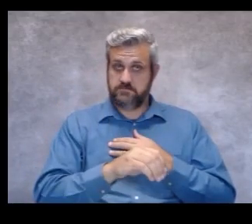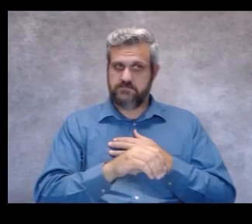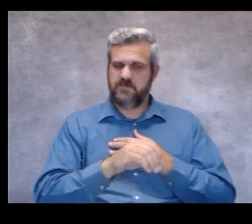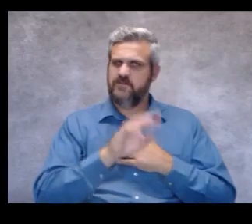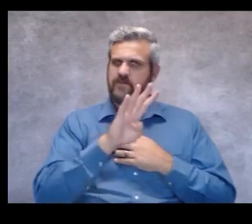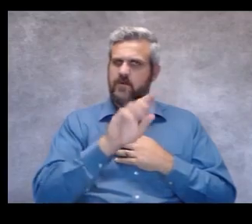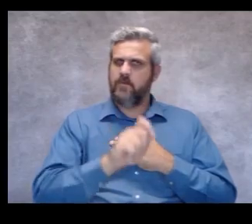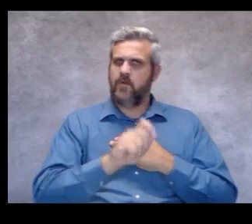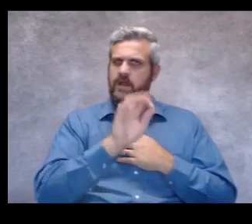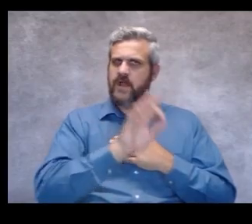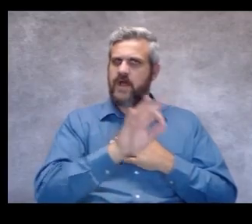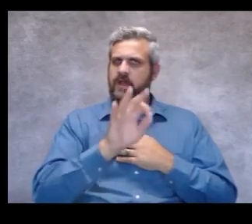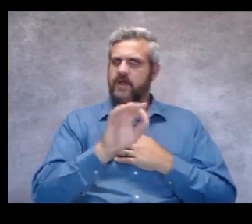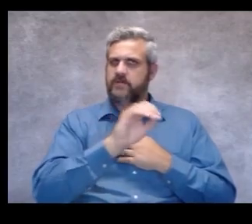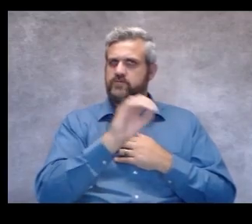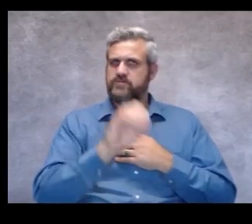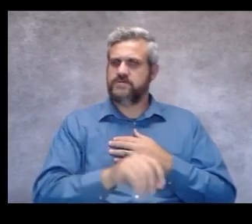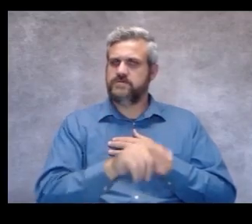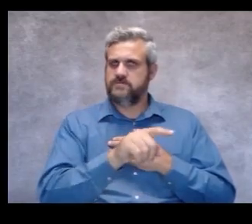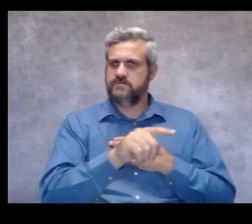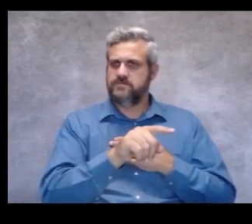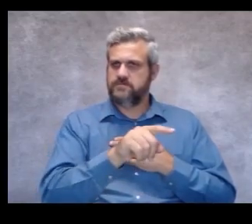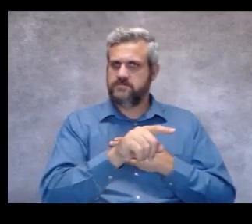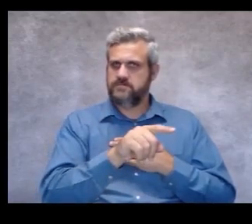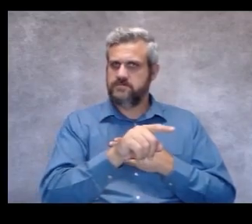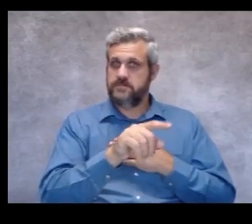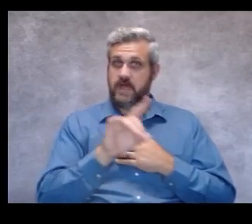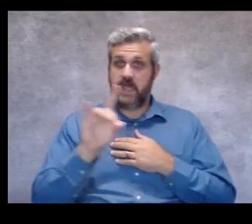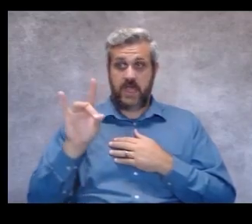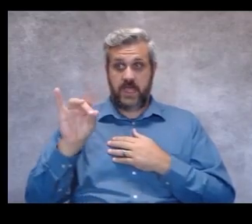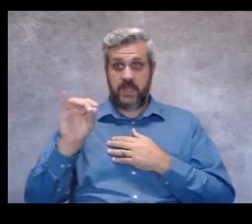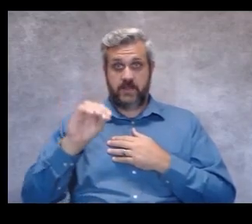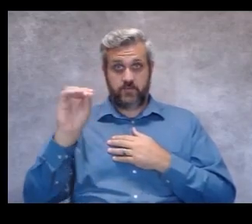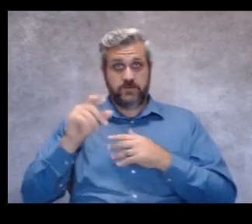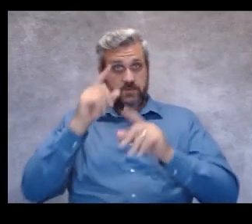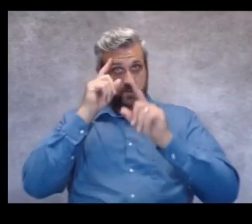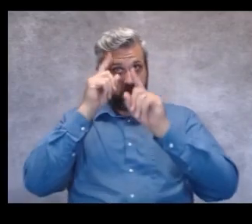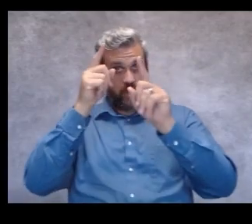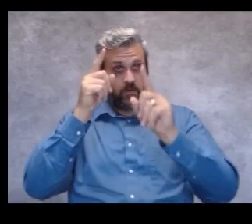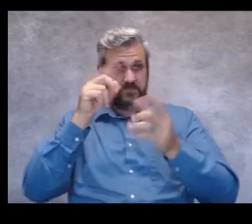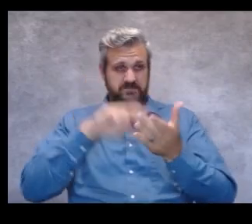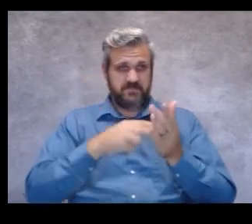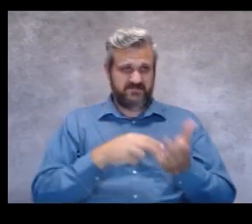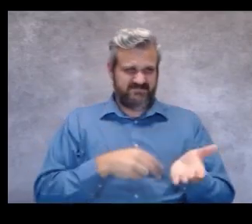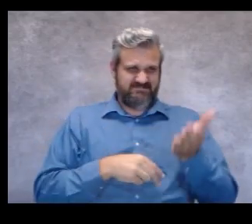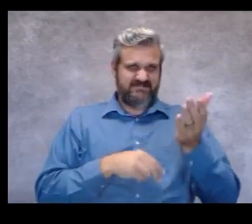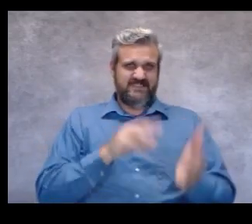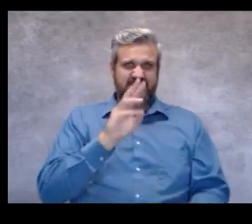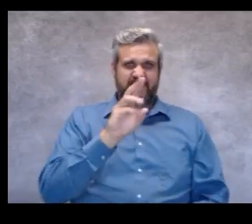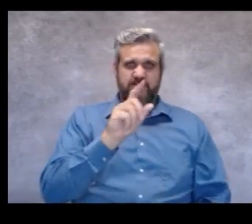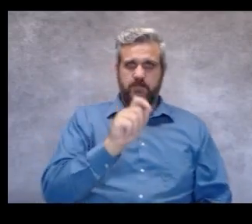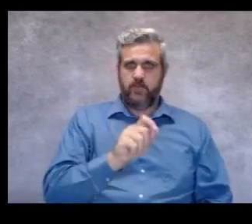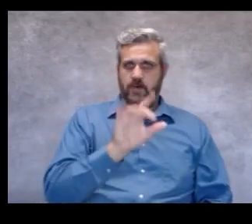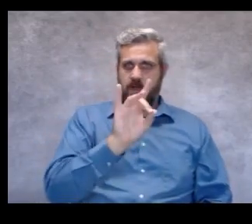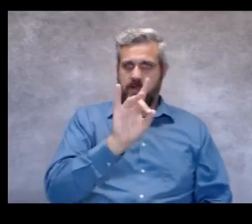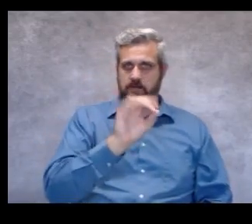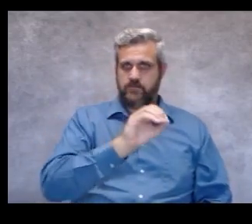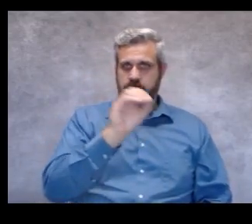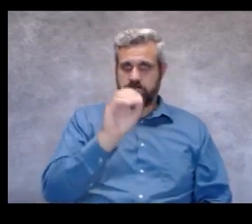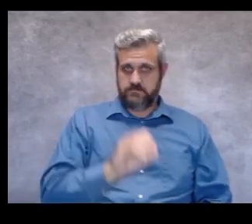students is 4.99%. An 80% goal would be 6.8%.